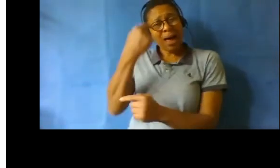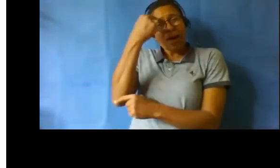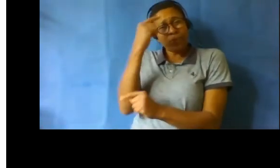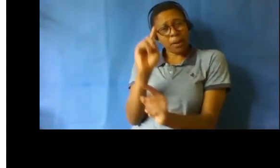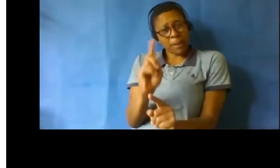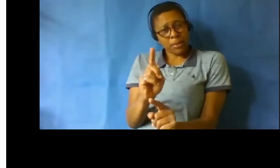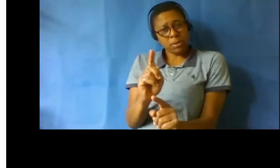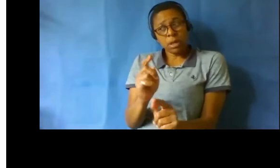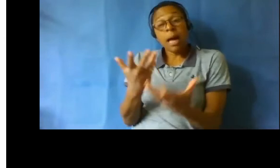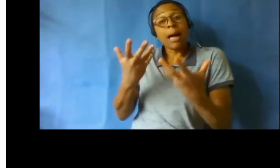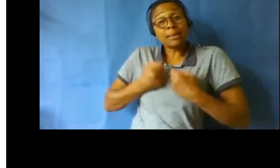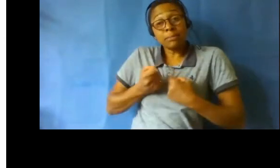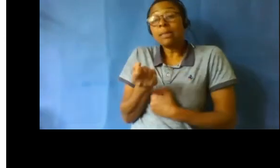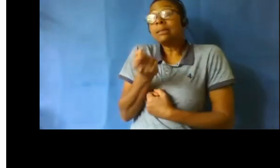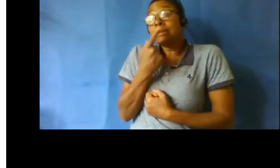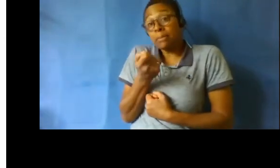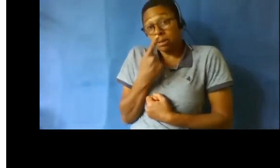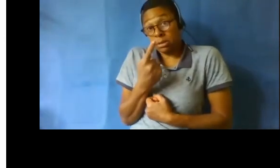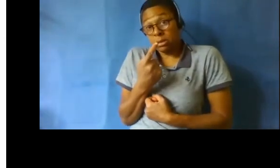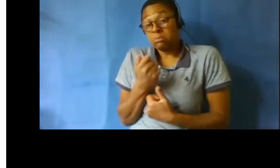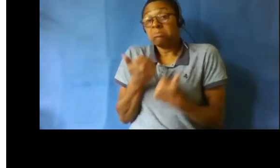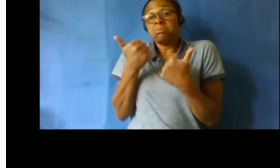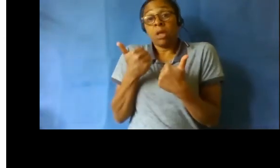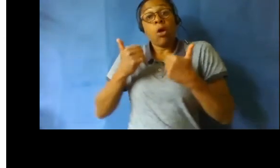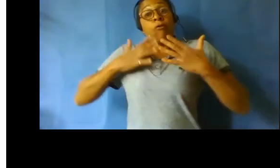a Christian as is my family and faith is one of the cornerstones of my life